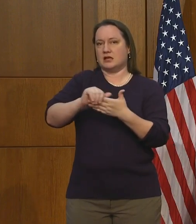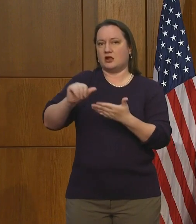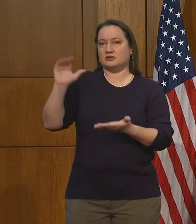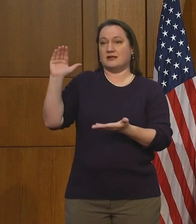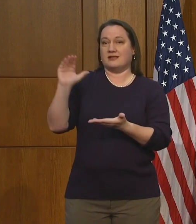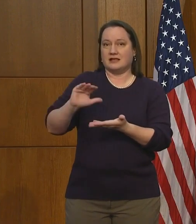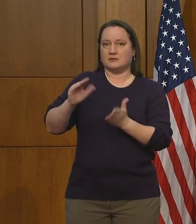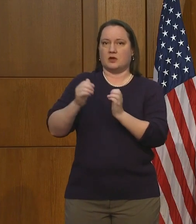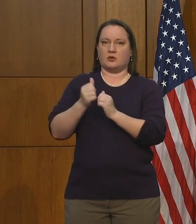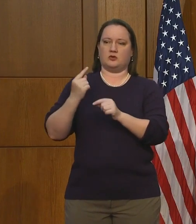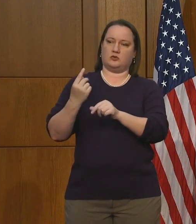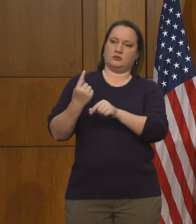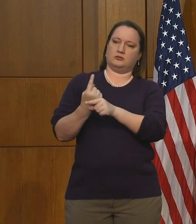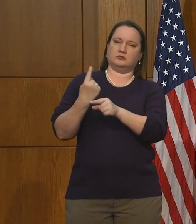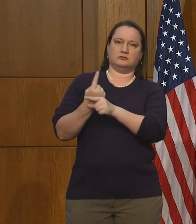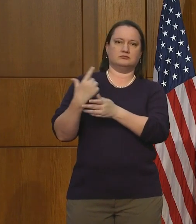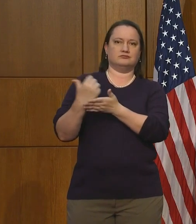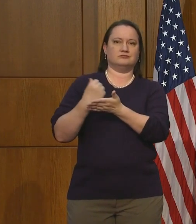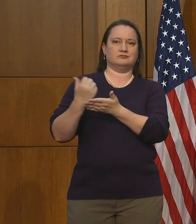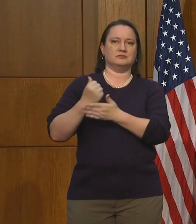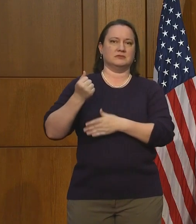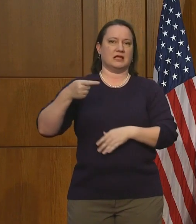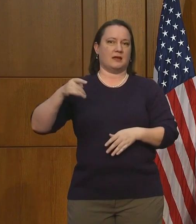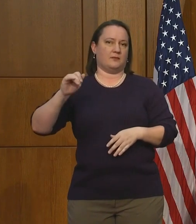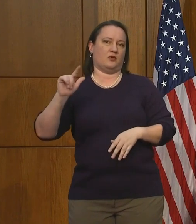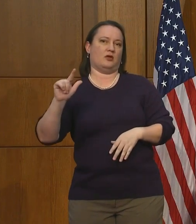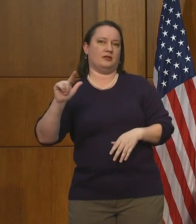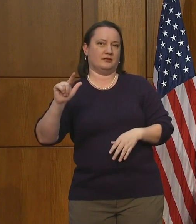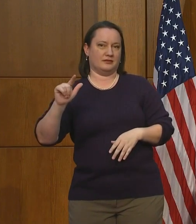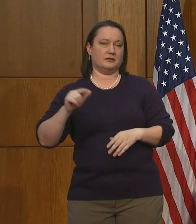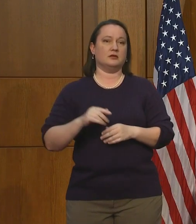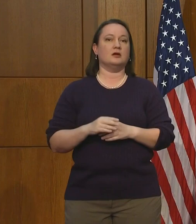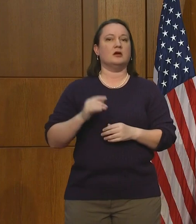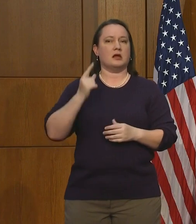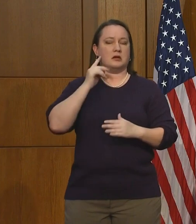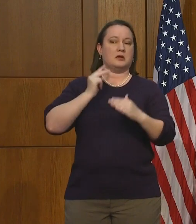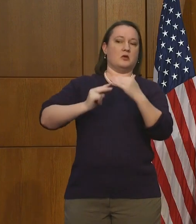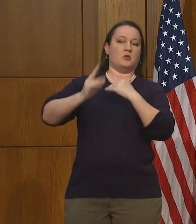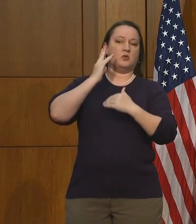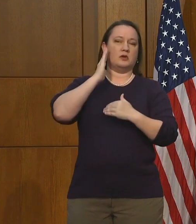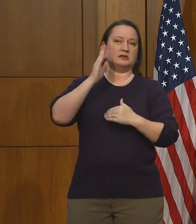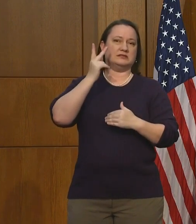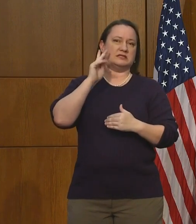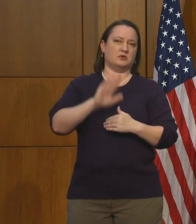DOLLARS LESS THAN WE WOULD NORMALLY COLLECT OUR PREDICTION